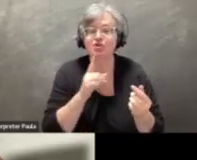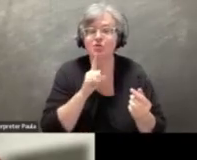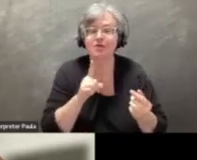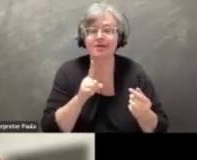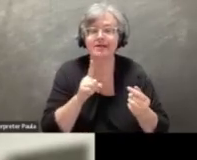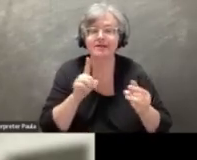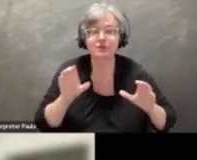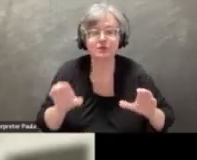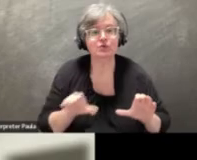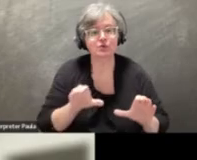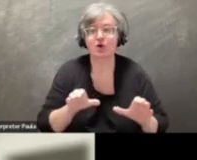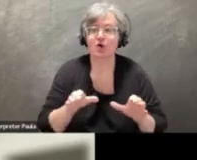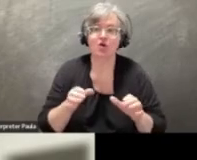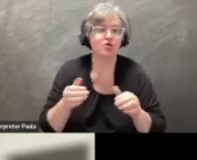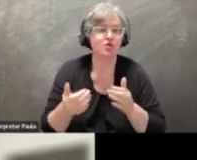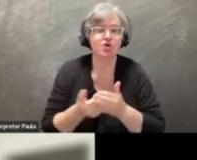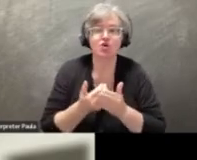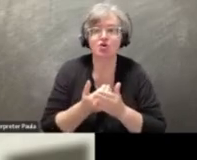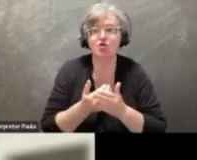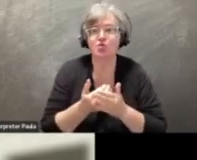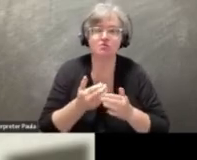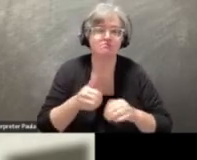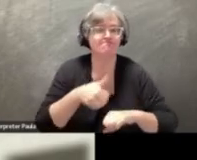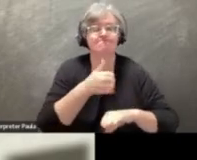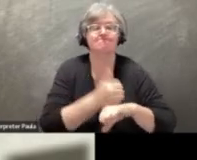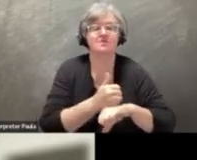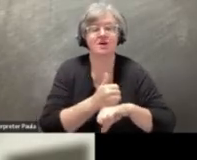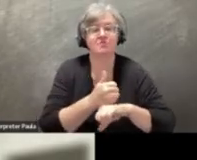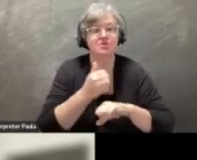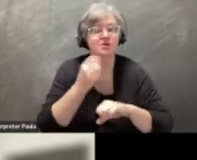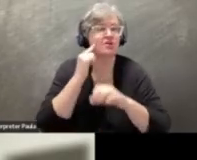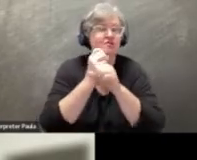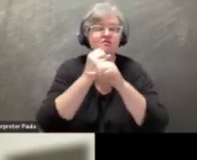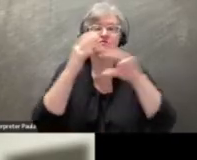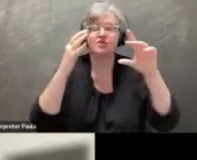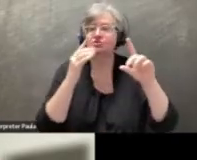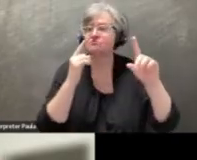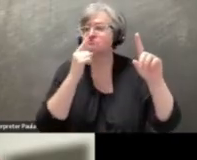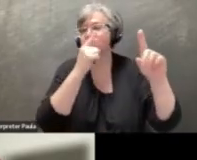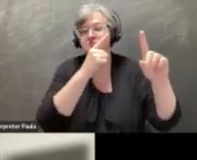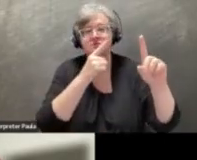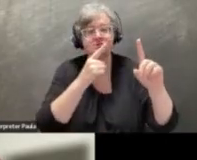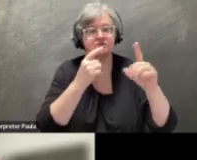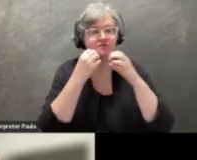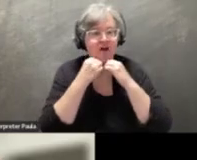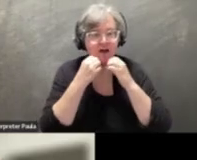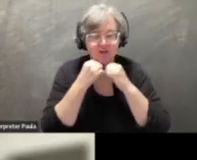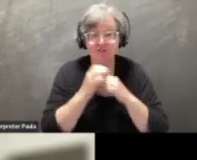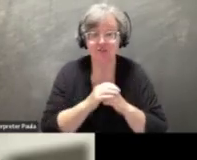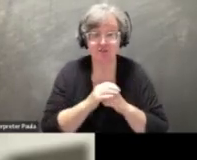mission, vision, values or the interpretation. Do they have a say in how that's being